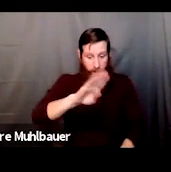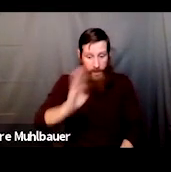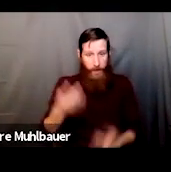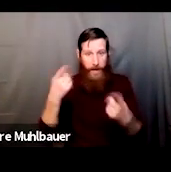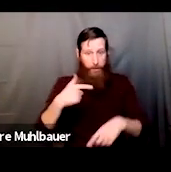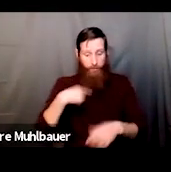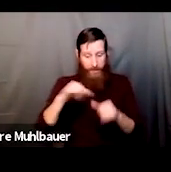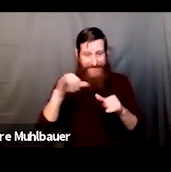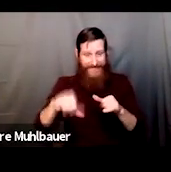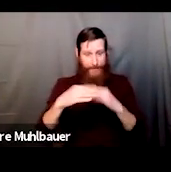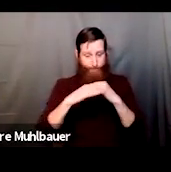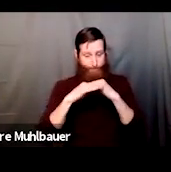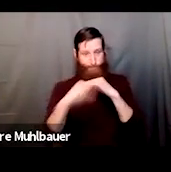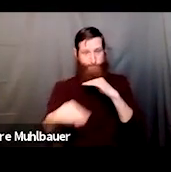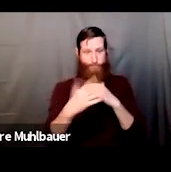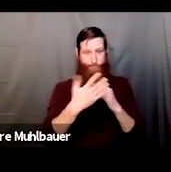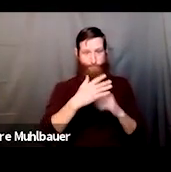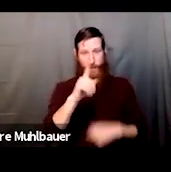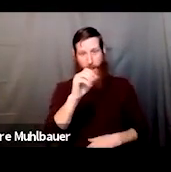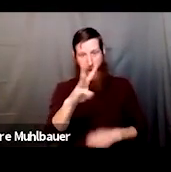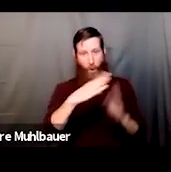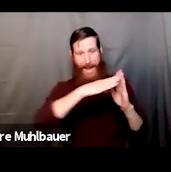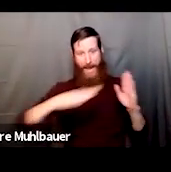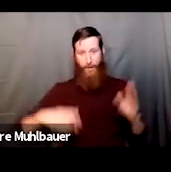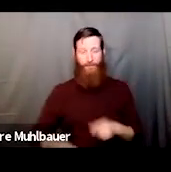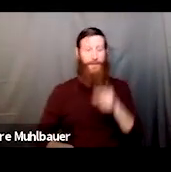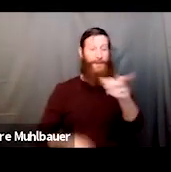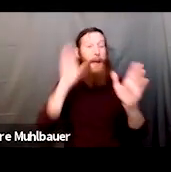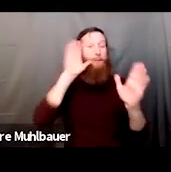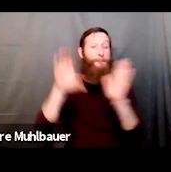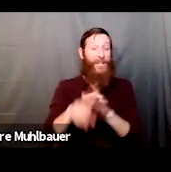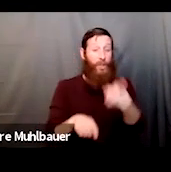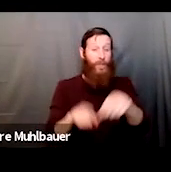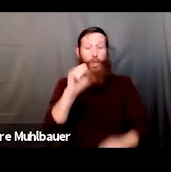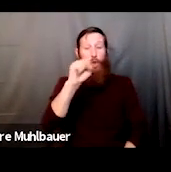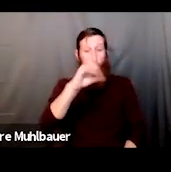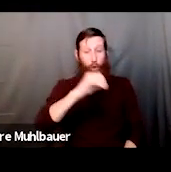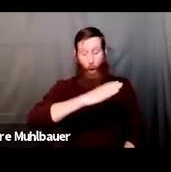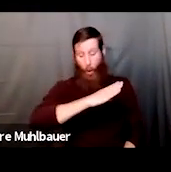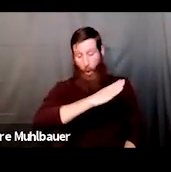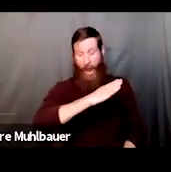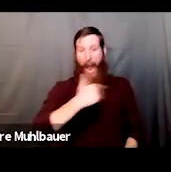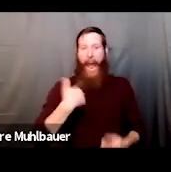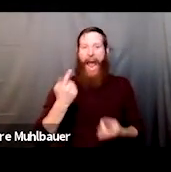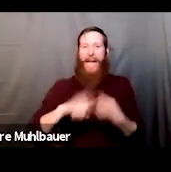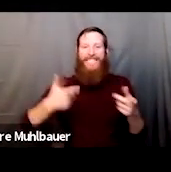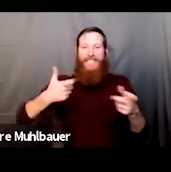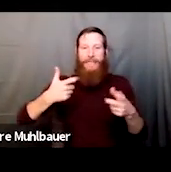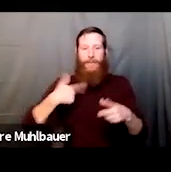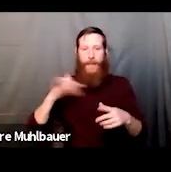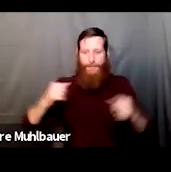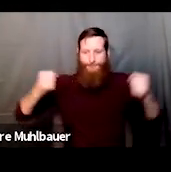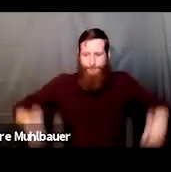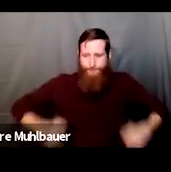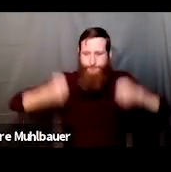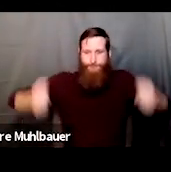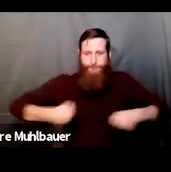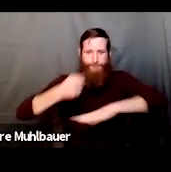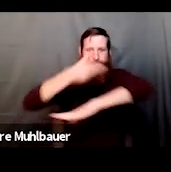The photo that I am in in this slide deck ; it's so low angle I could barely get enough speed, I had to use my poles to roll down hill.